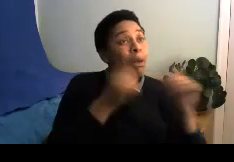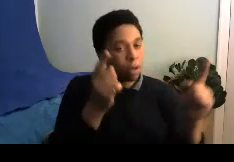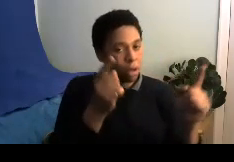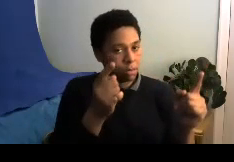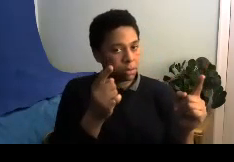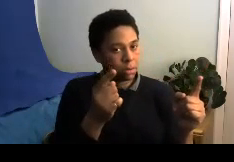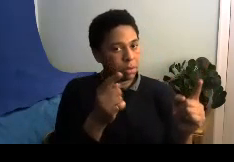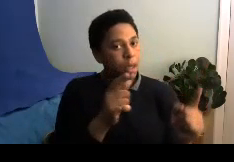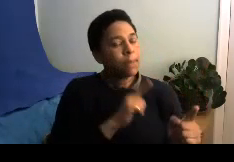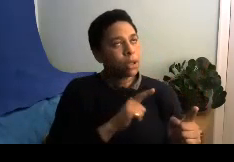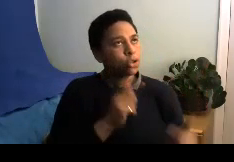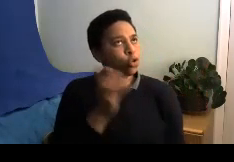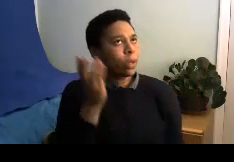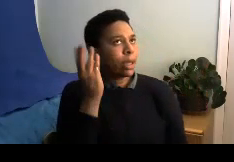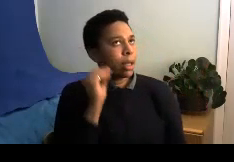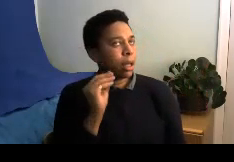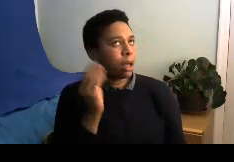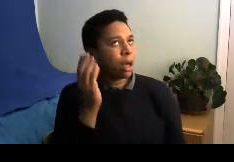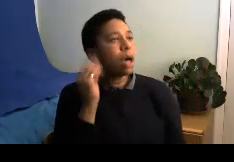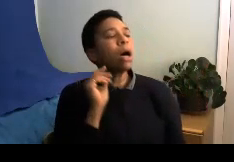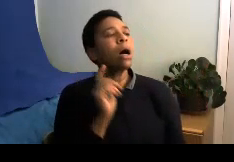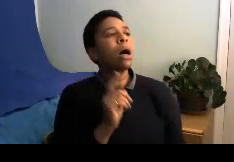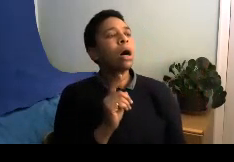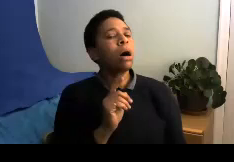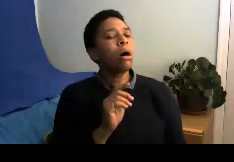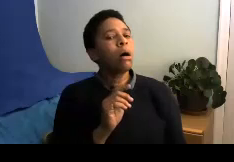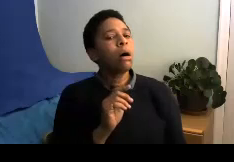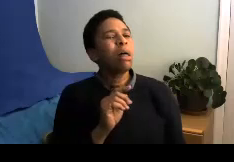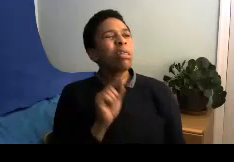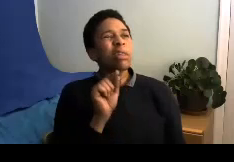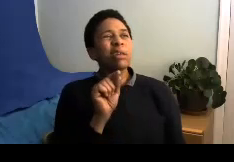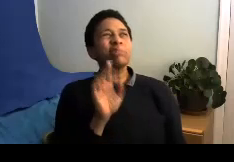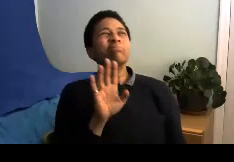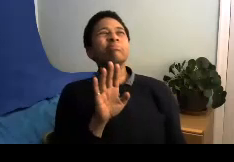you will have bumps in the road, your hair moments where it could